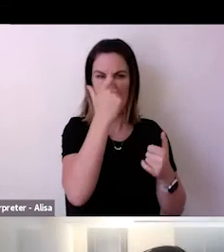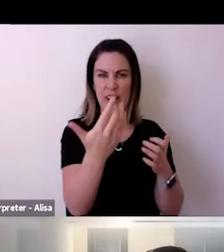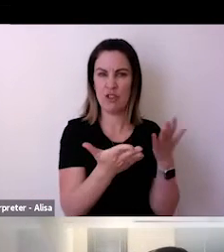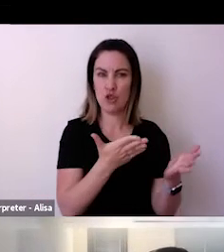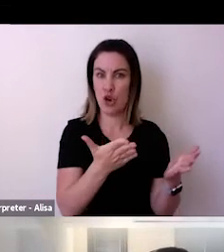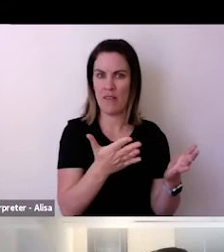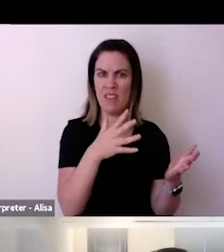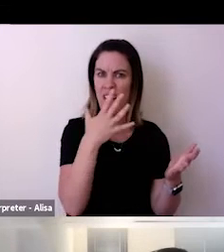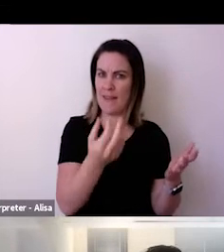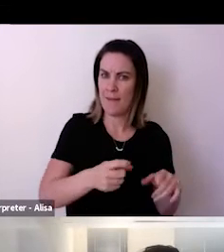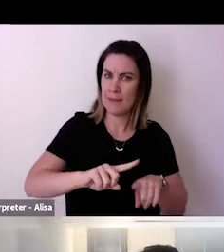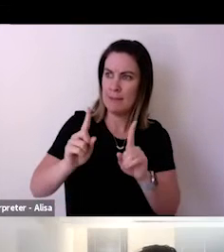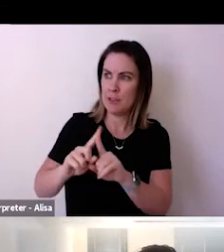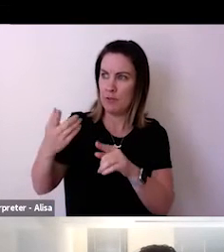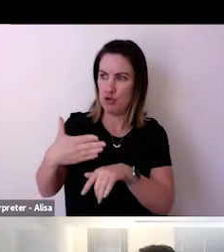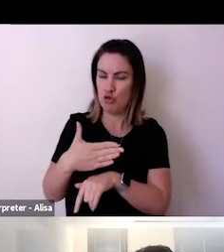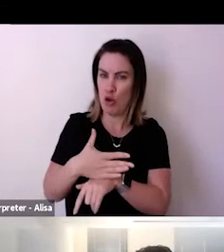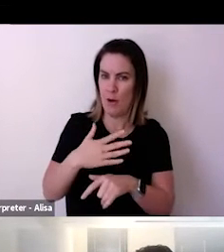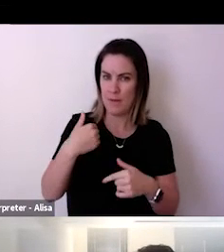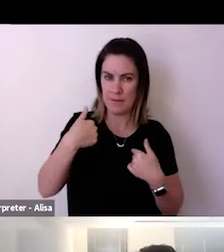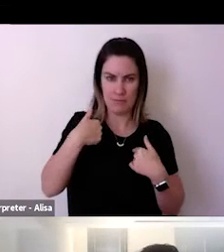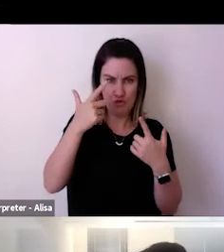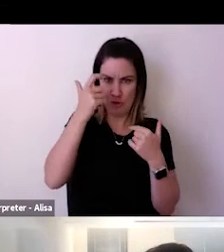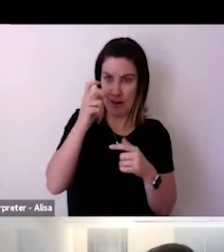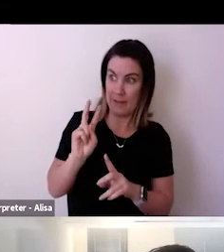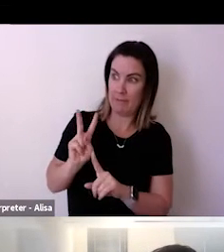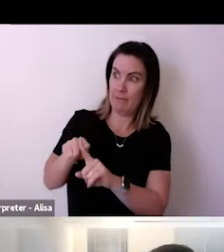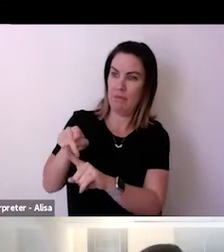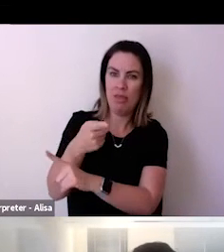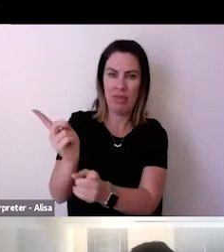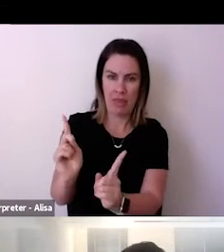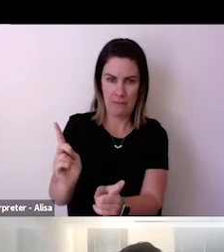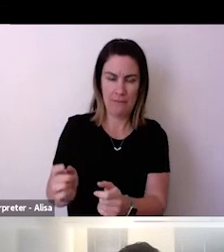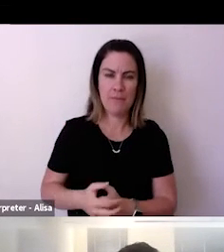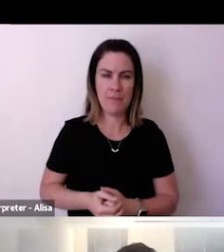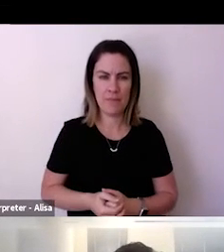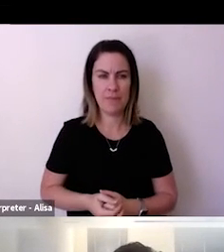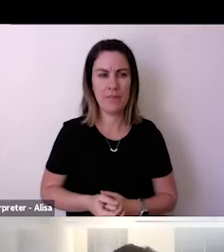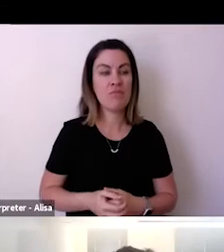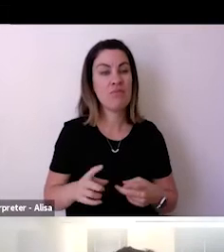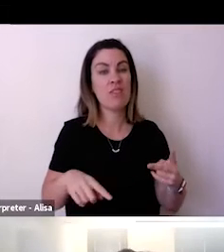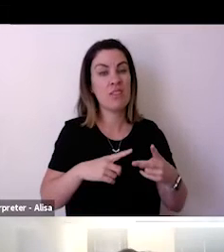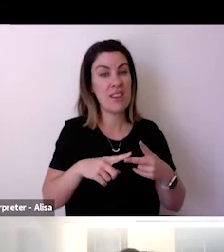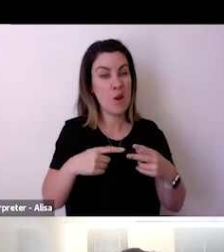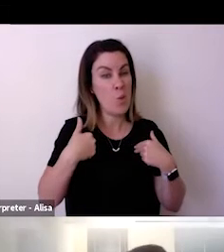The second was a series of focus groups we ran with our students, alumni, industry and community.